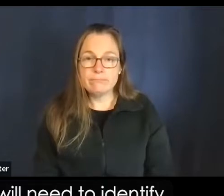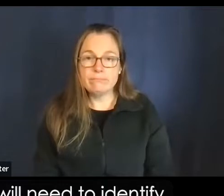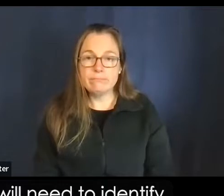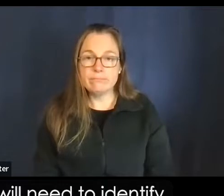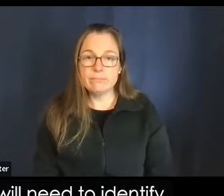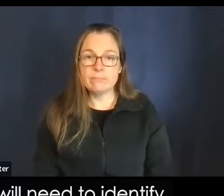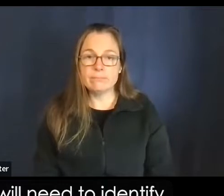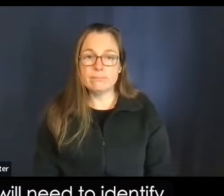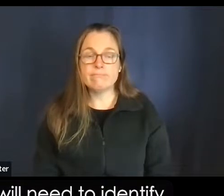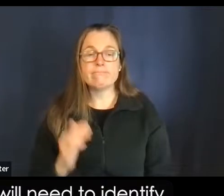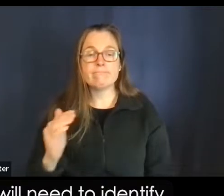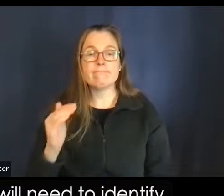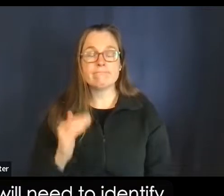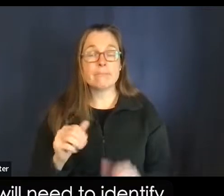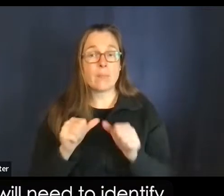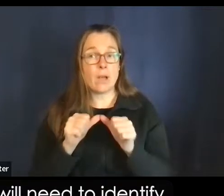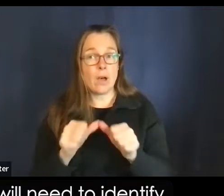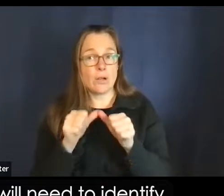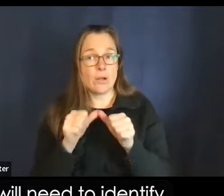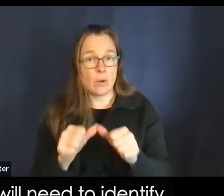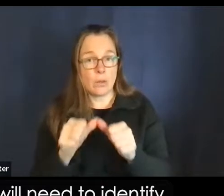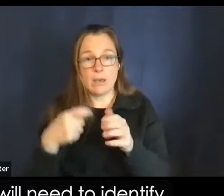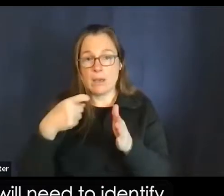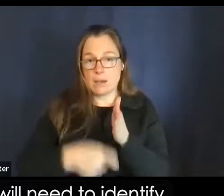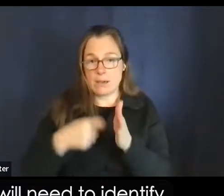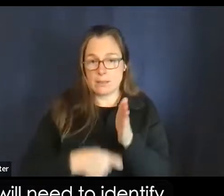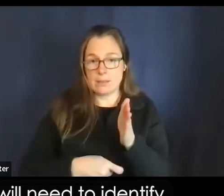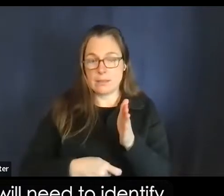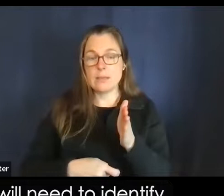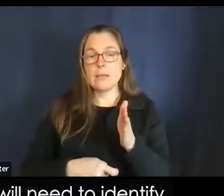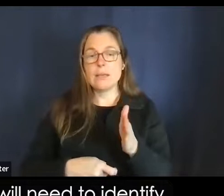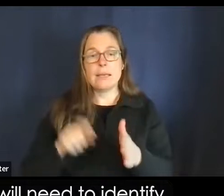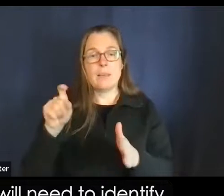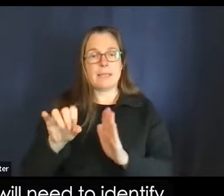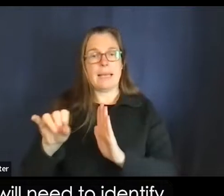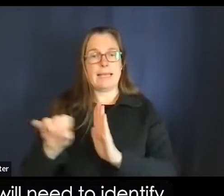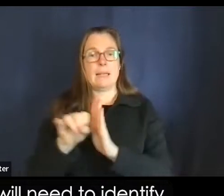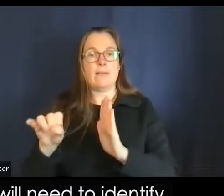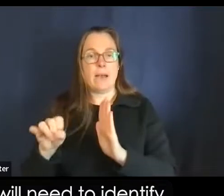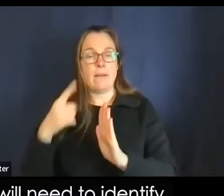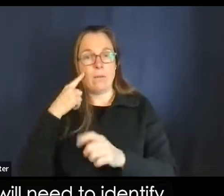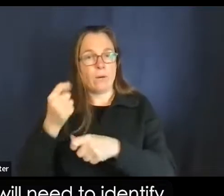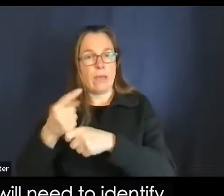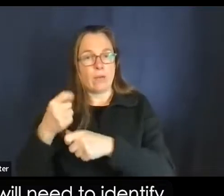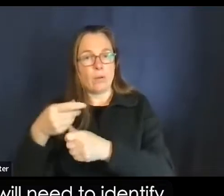For the ongoing funding, we will need to identify that as part of our annual budget development process.